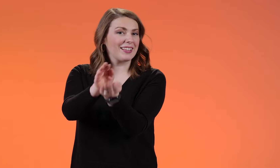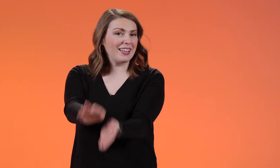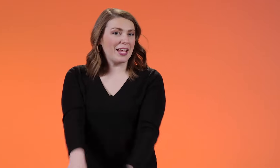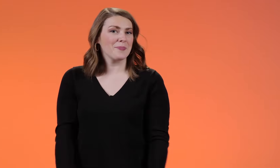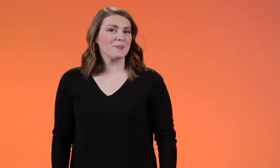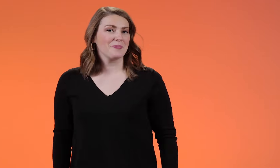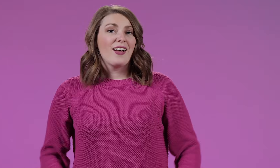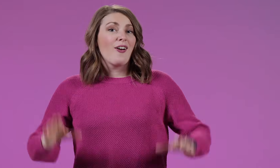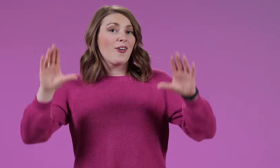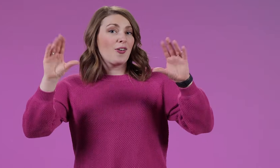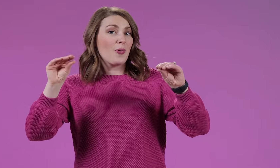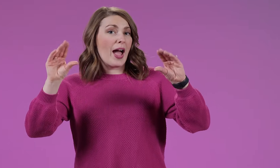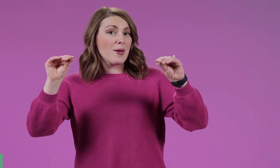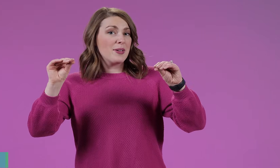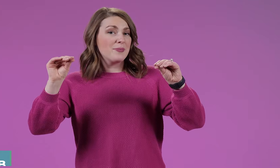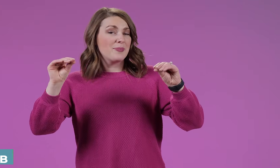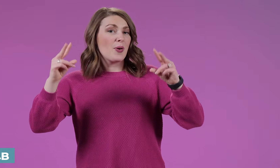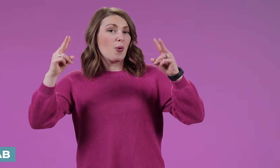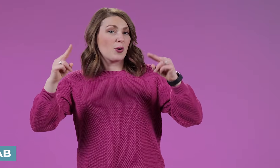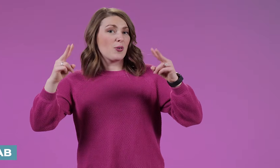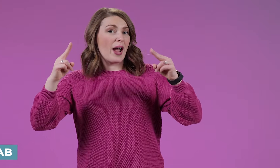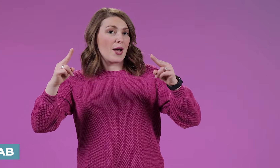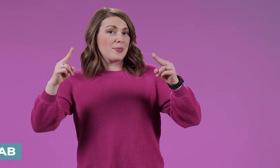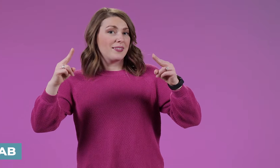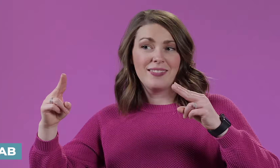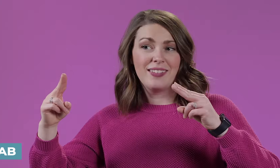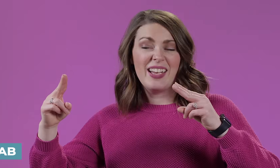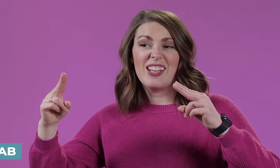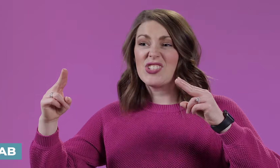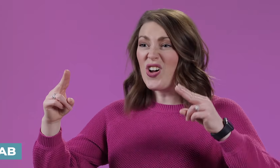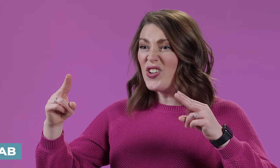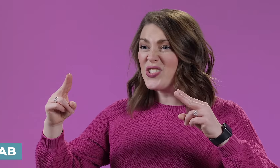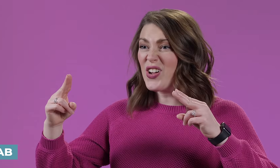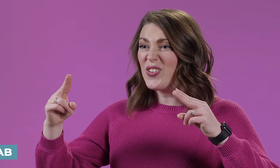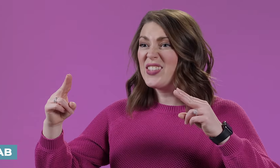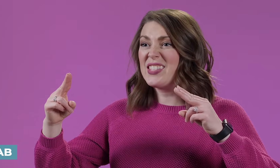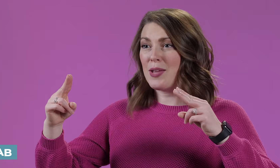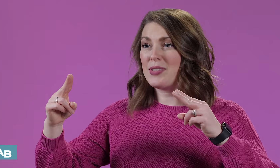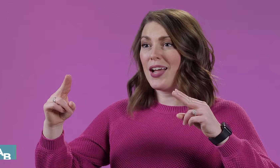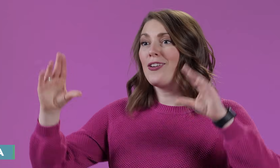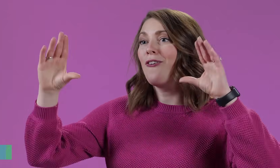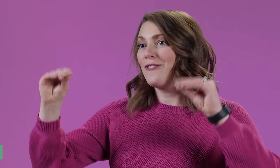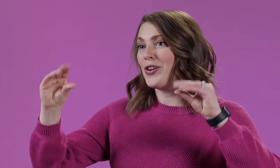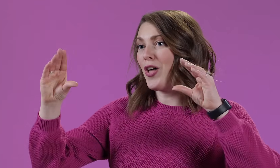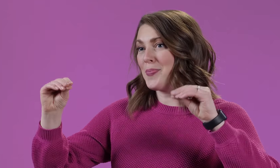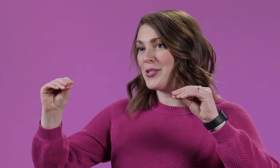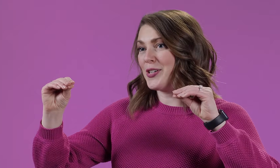CLAM CRAB or CRAB It's also the same sign for lobster.